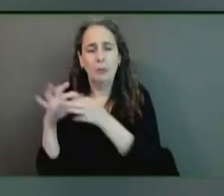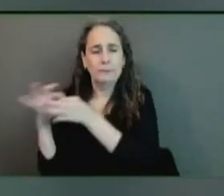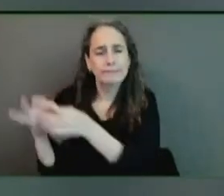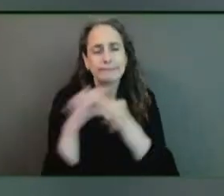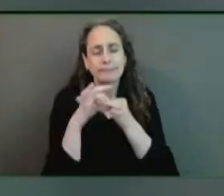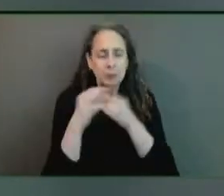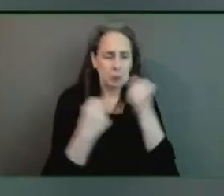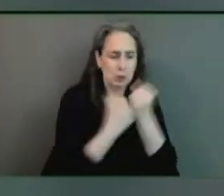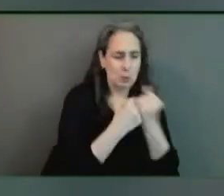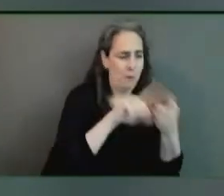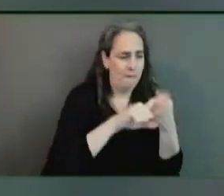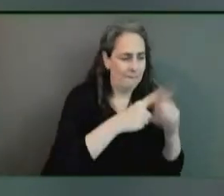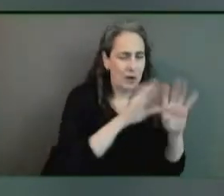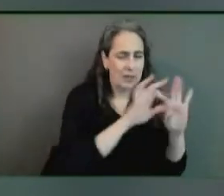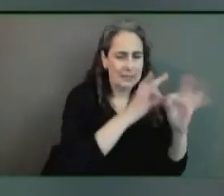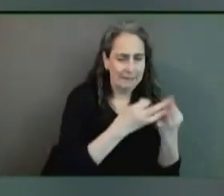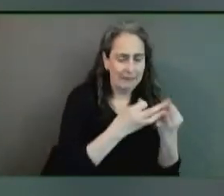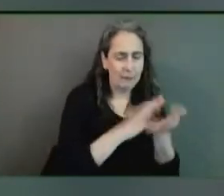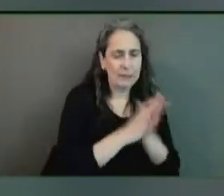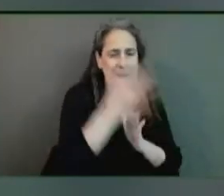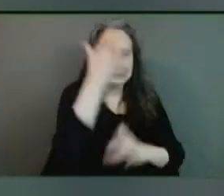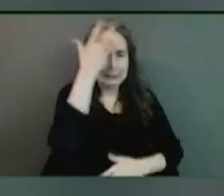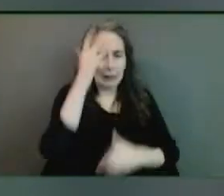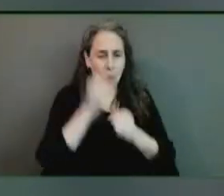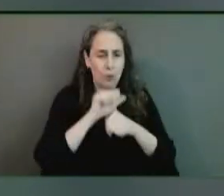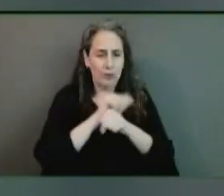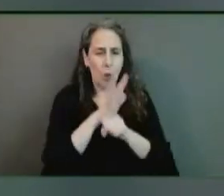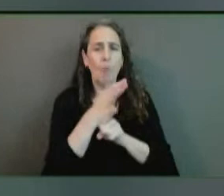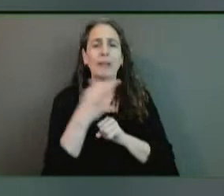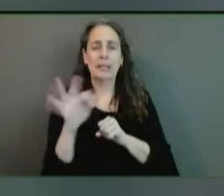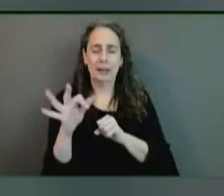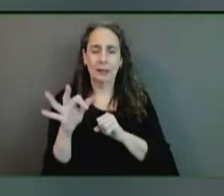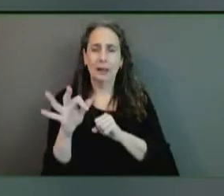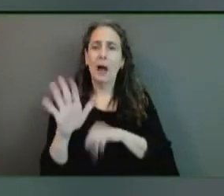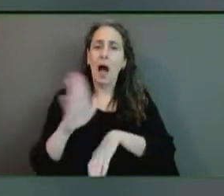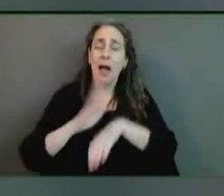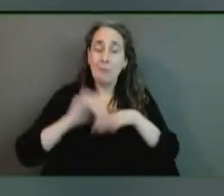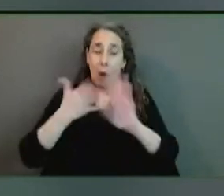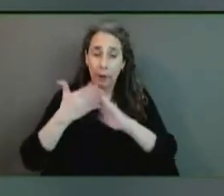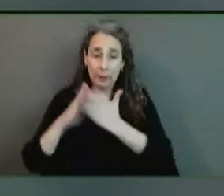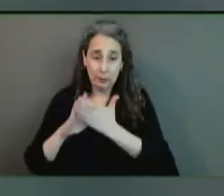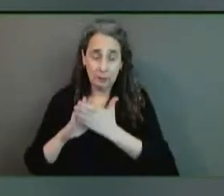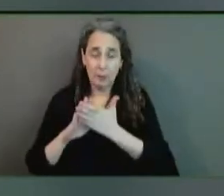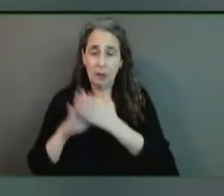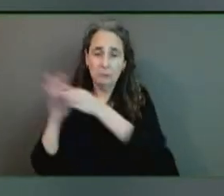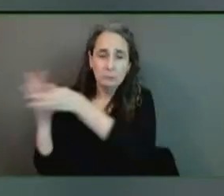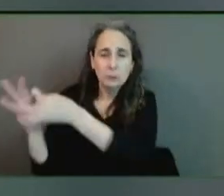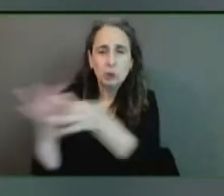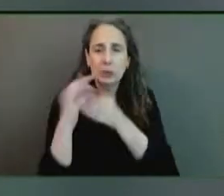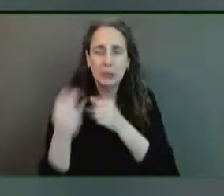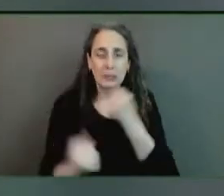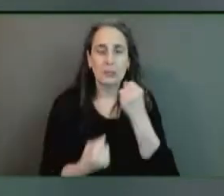recovering. Just as we band together to support our friends and family who come down with